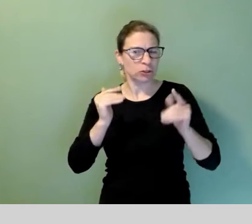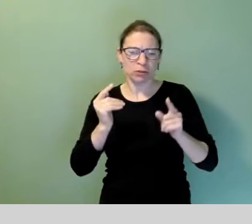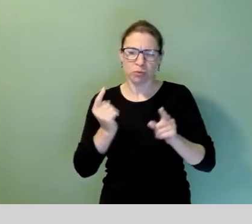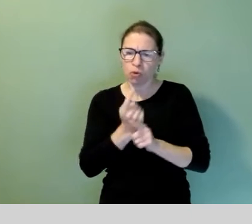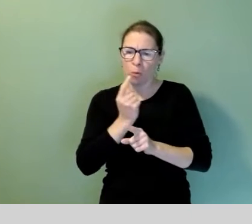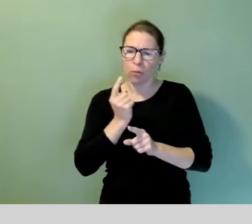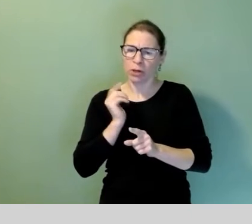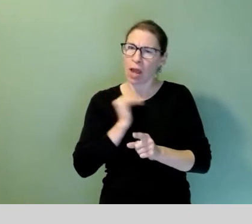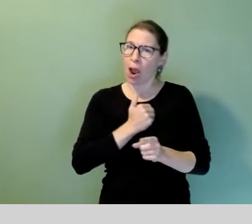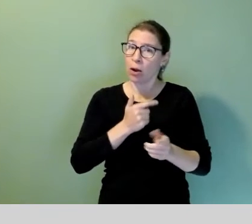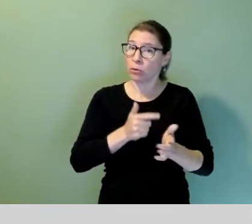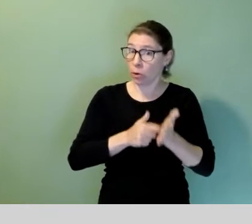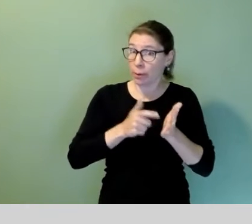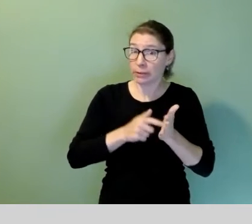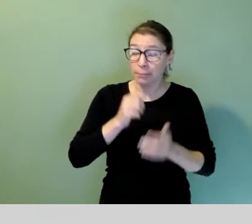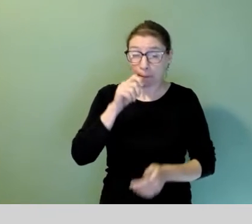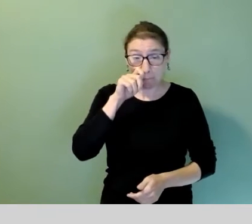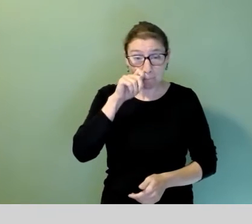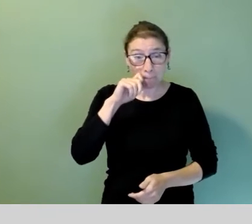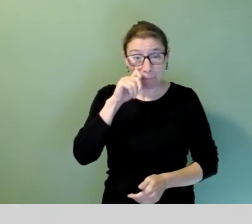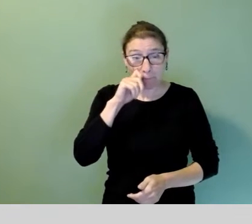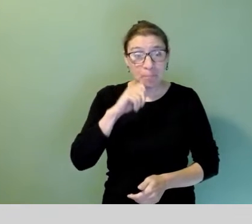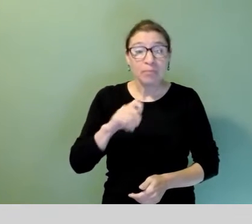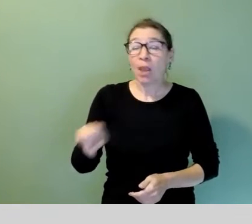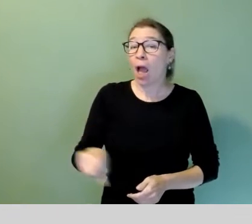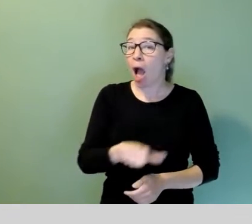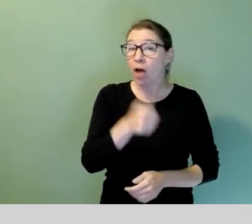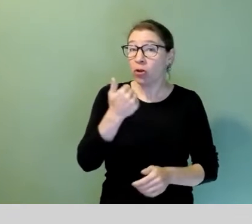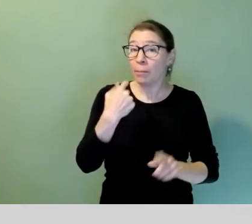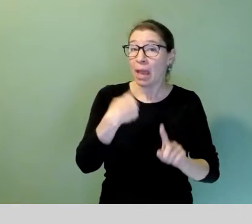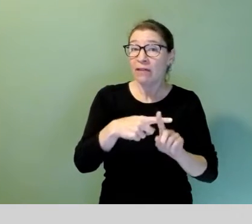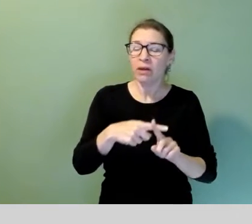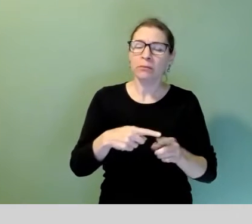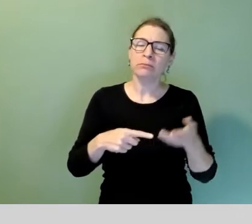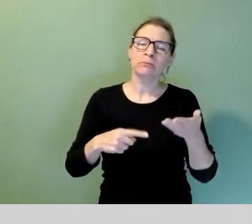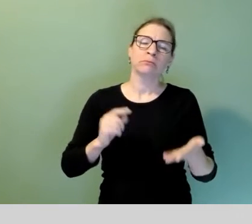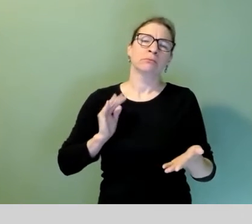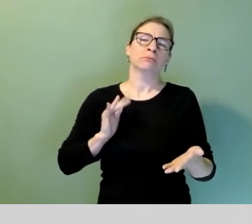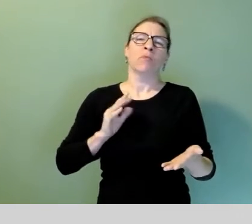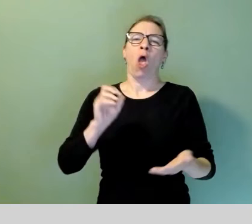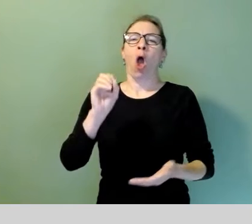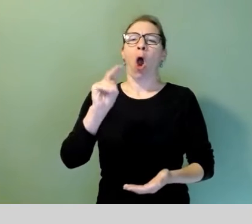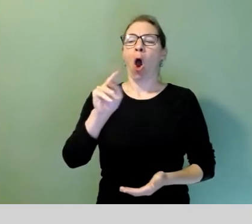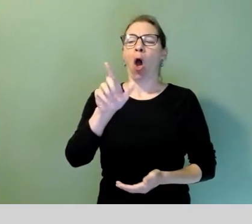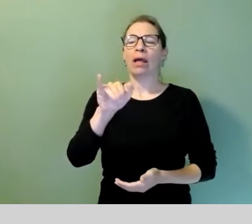Another great plus of using seaborn is that it has a great online documentation